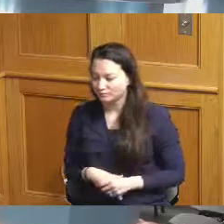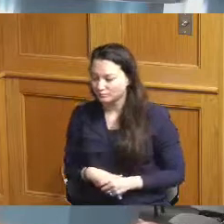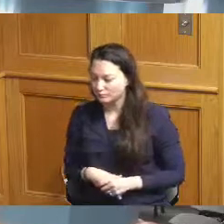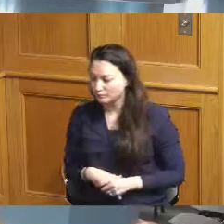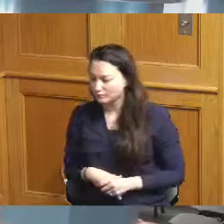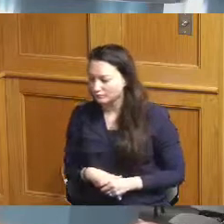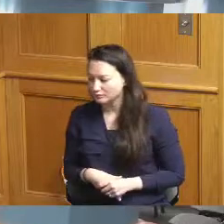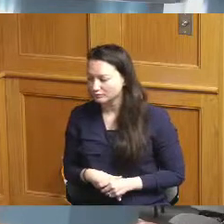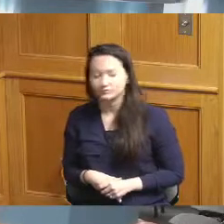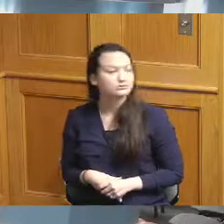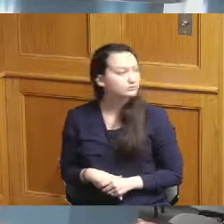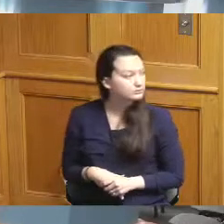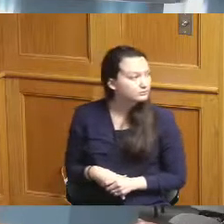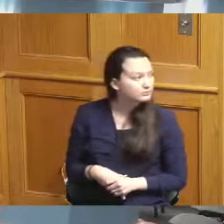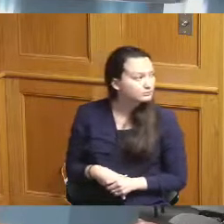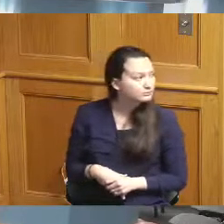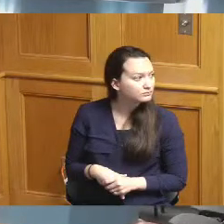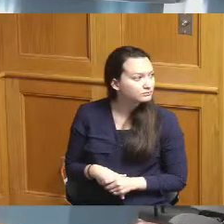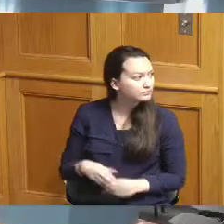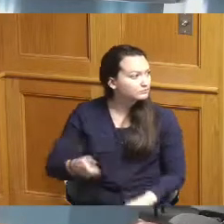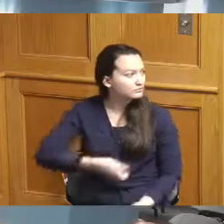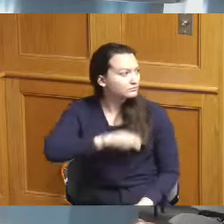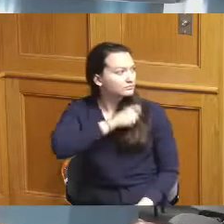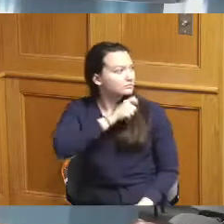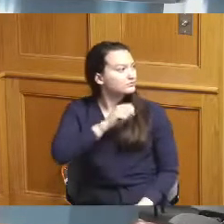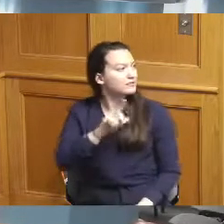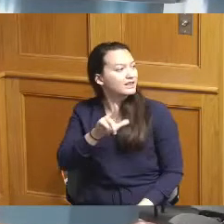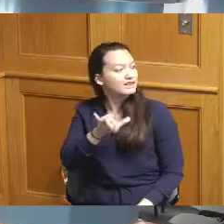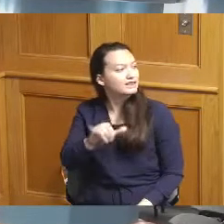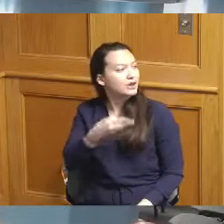there I end up in the car Leslie Hervey Clerk to the Board